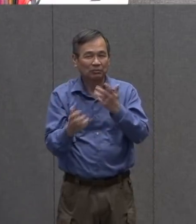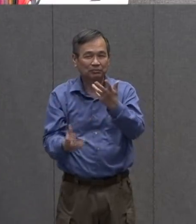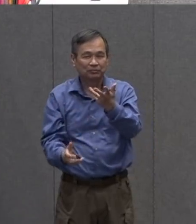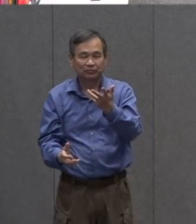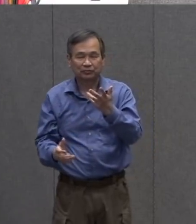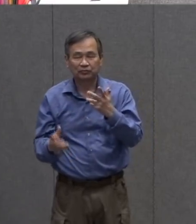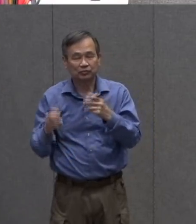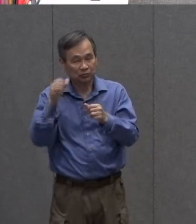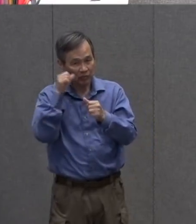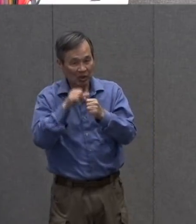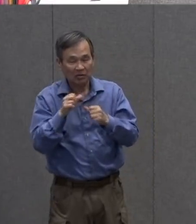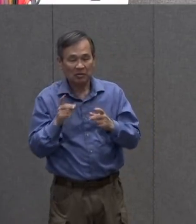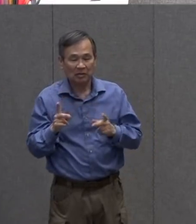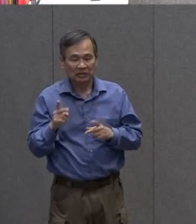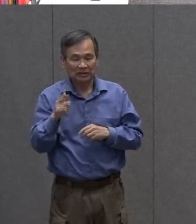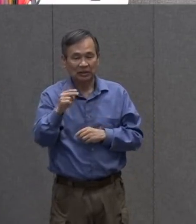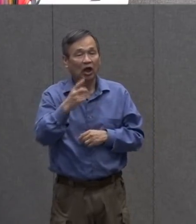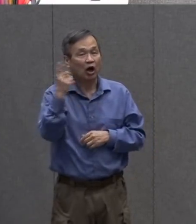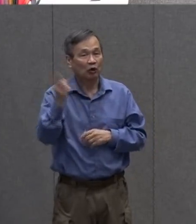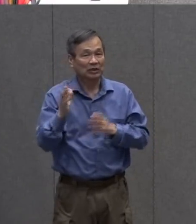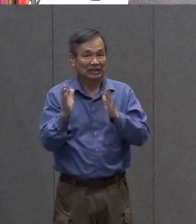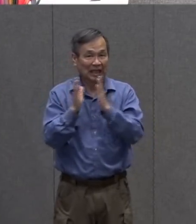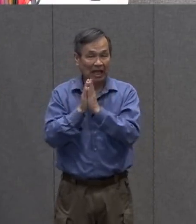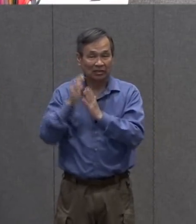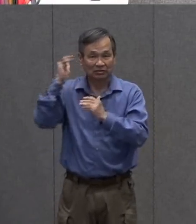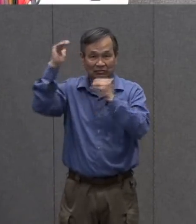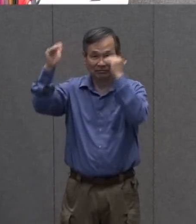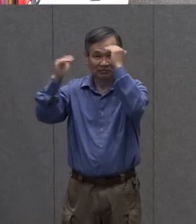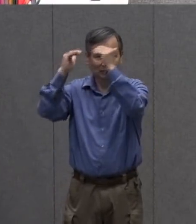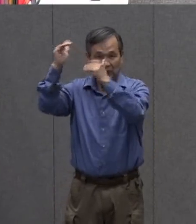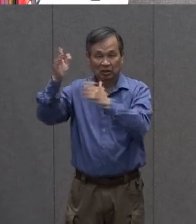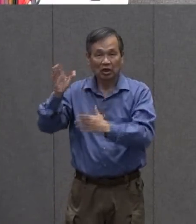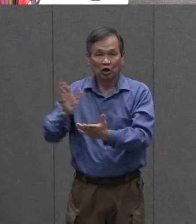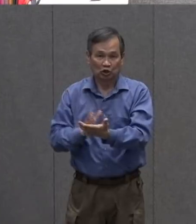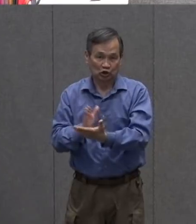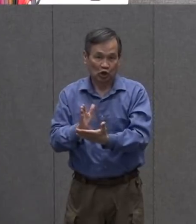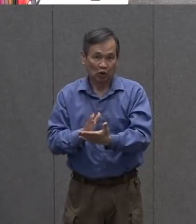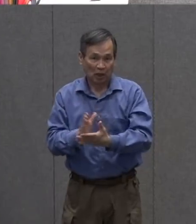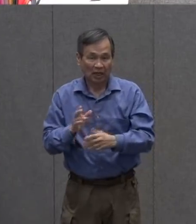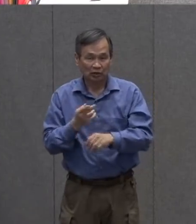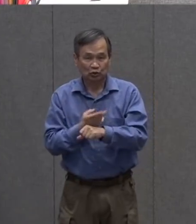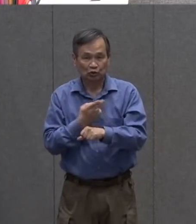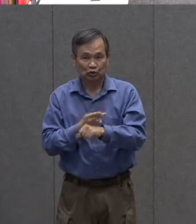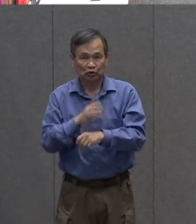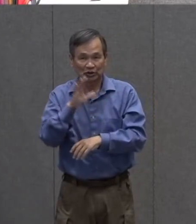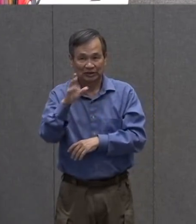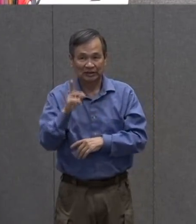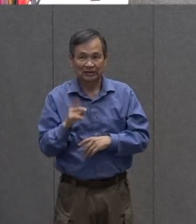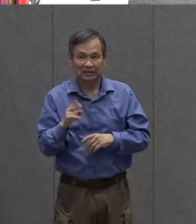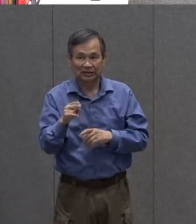And remember, we always are going to ask for help or permission to use scissors because we wanna be safe.